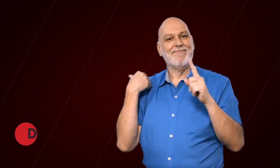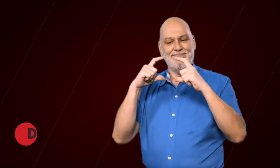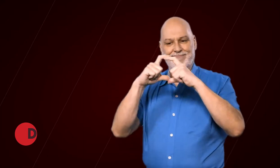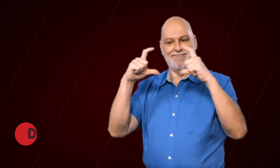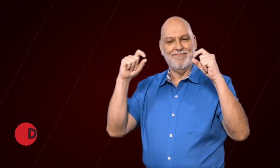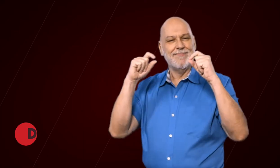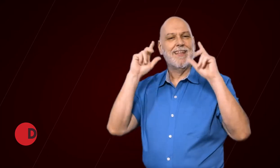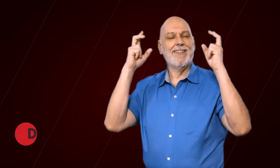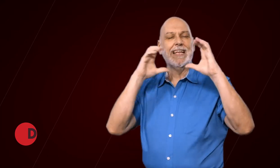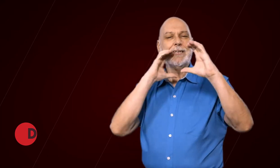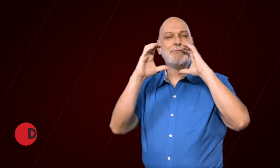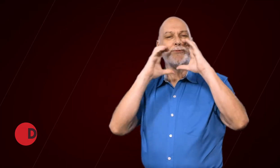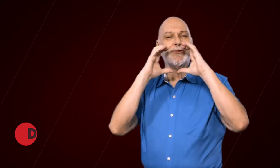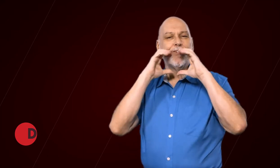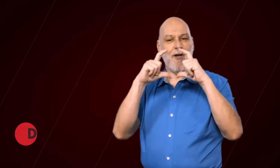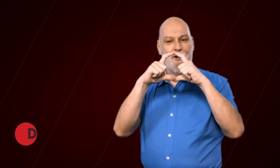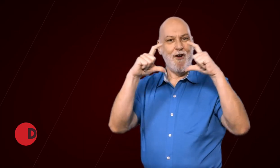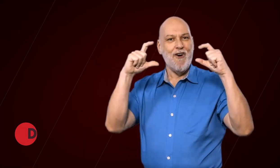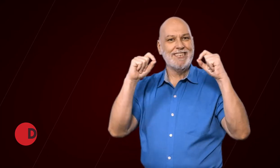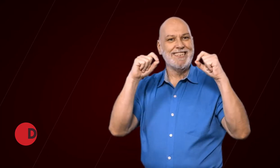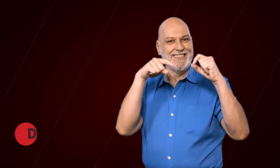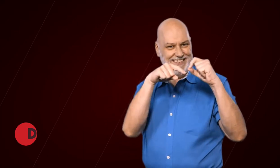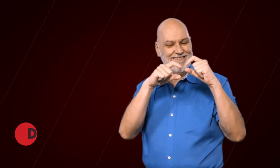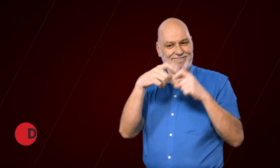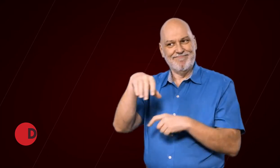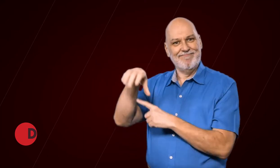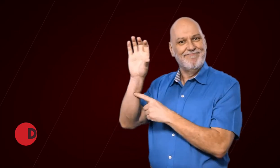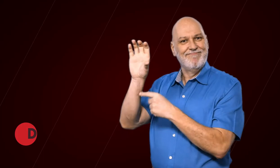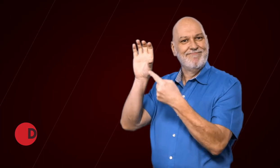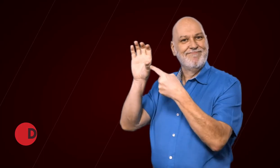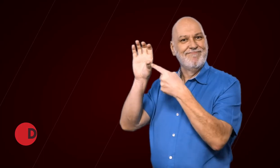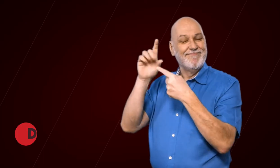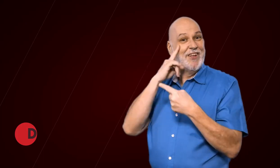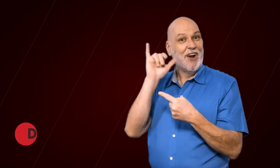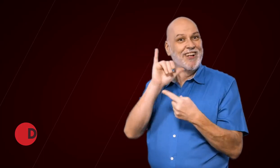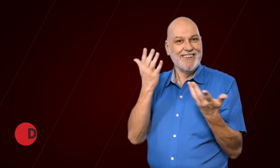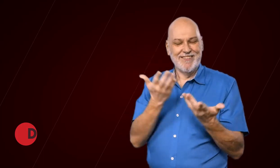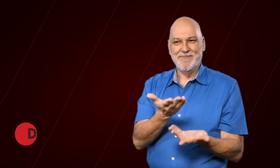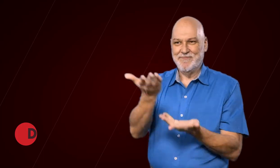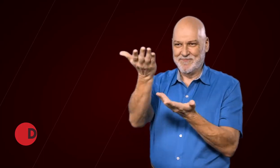also announced a communication card.